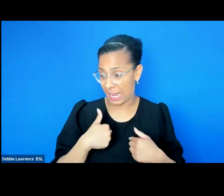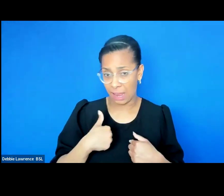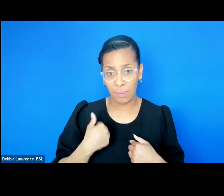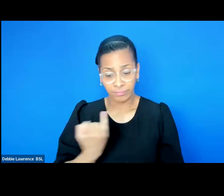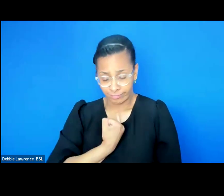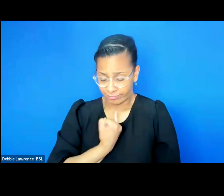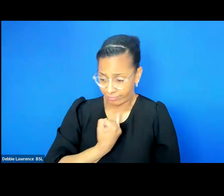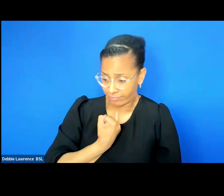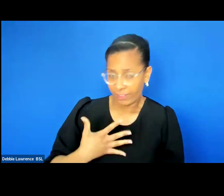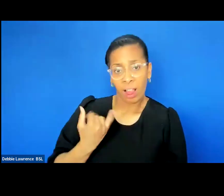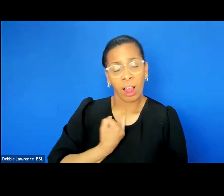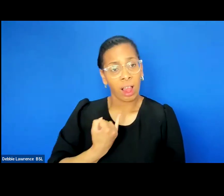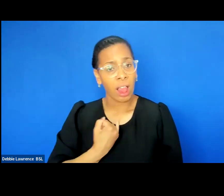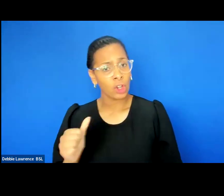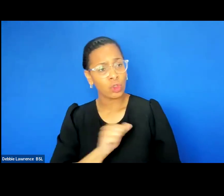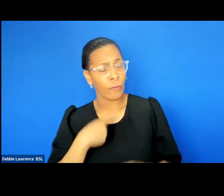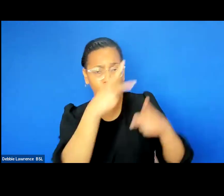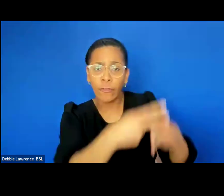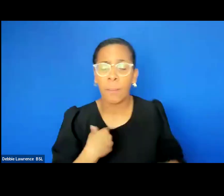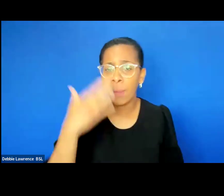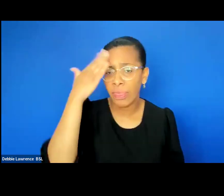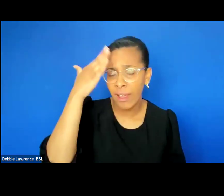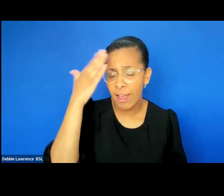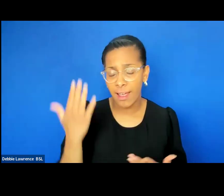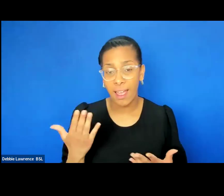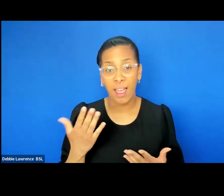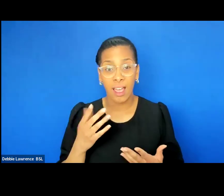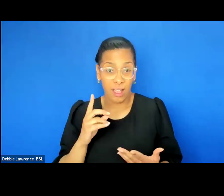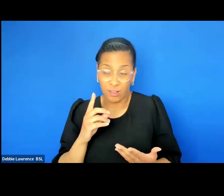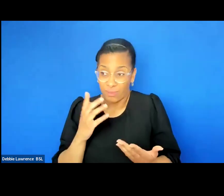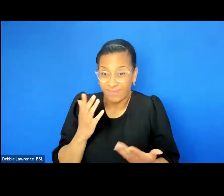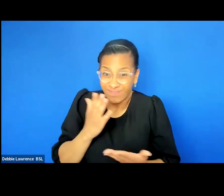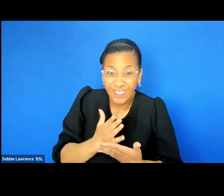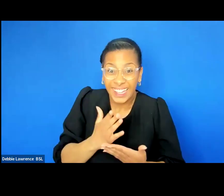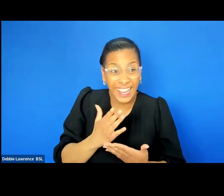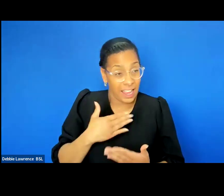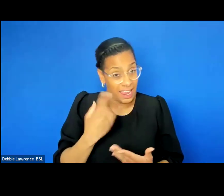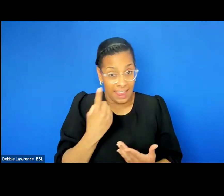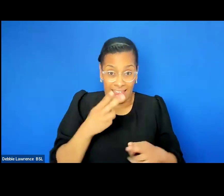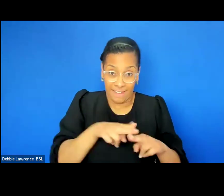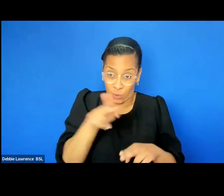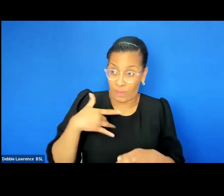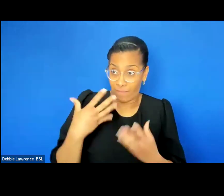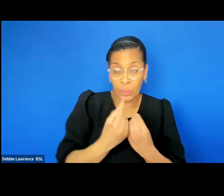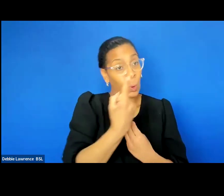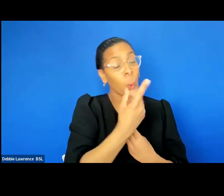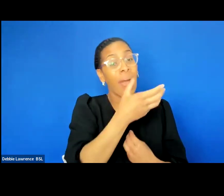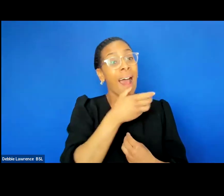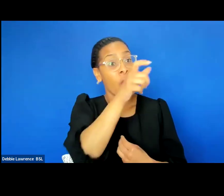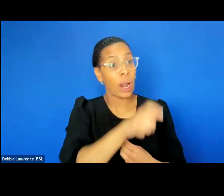that's a big family secret. When you live with an alcoholic, you don't tell people what's going on. Nobody knew. I didn't bring friends home.